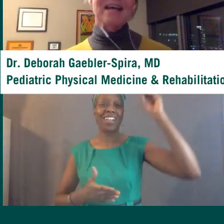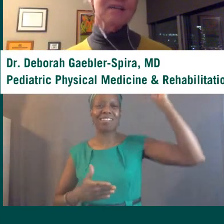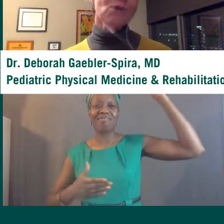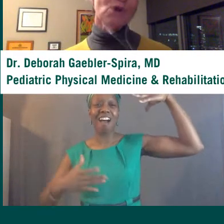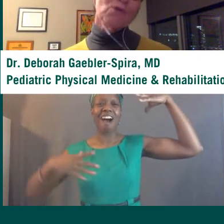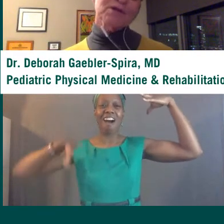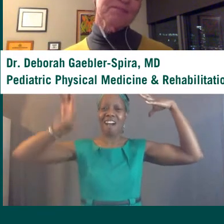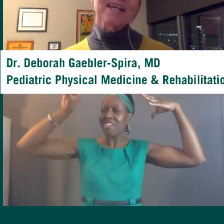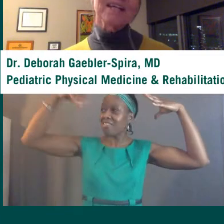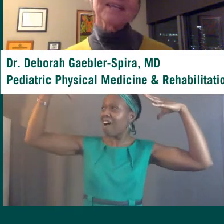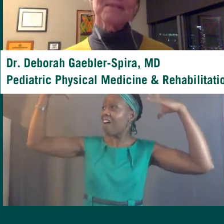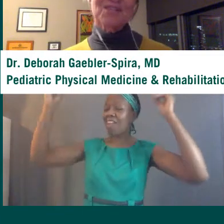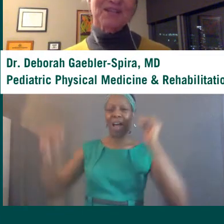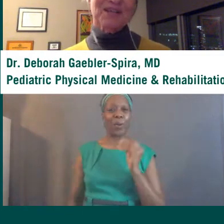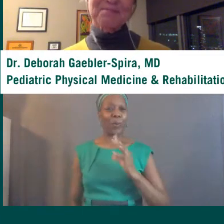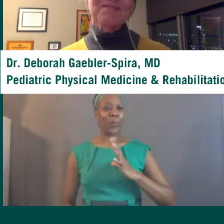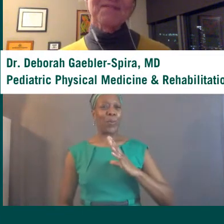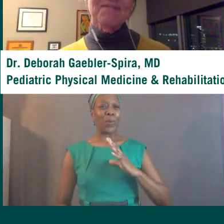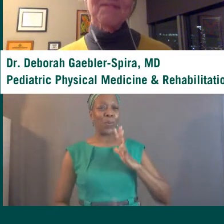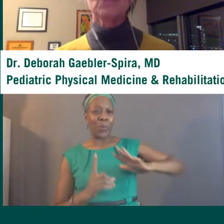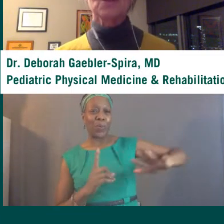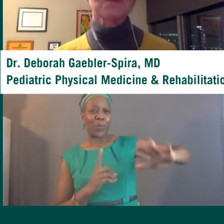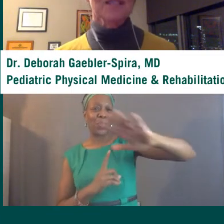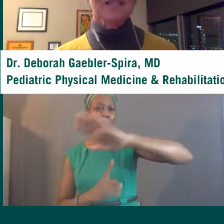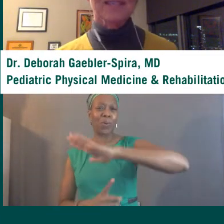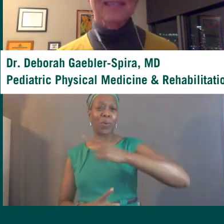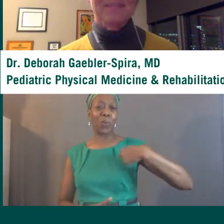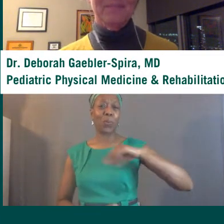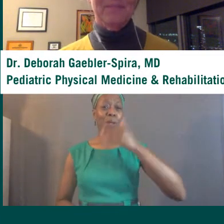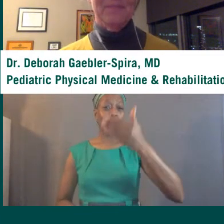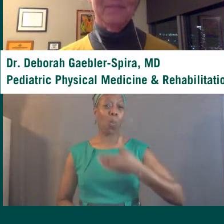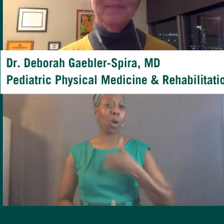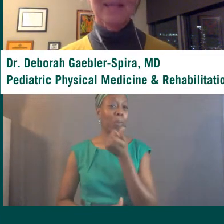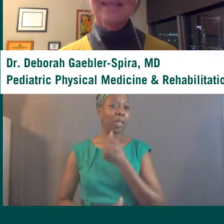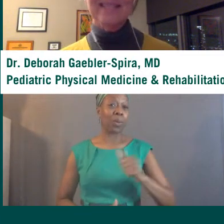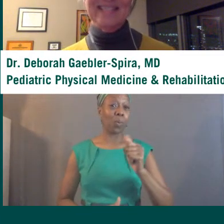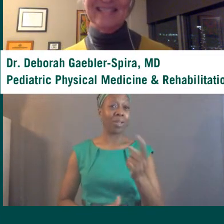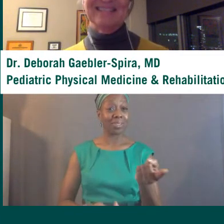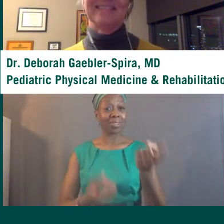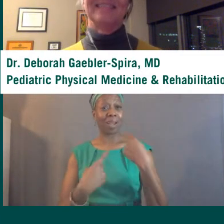And we welcome anyone to come and visit with you. Next.